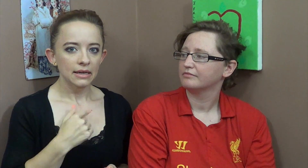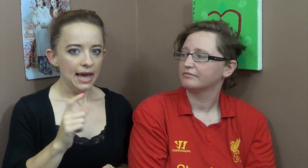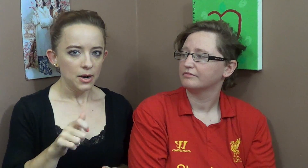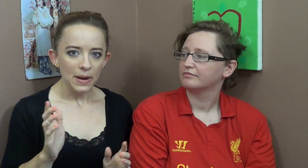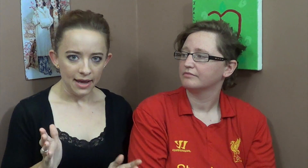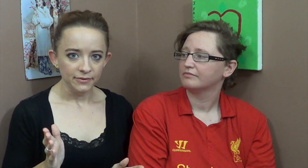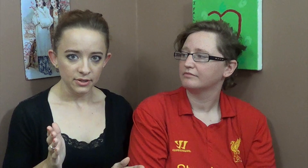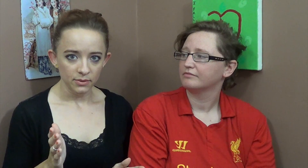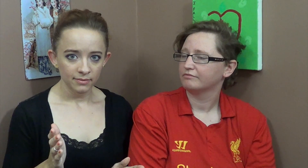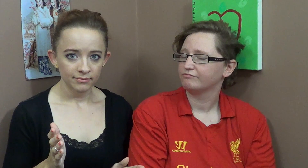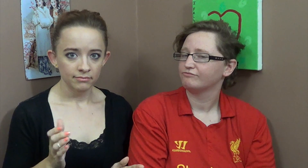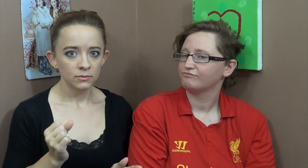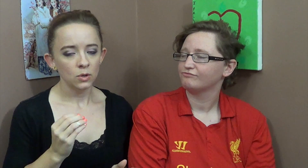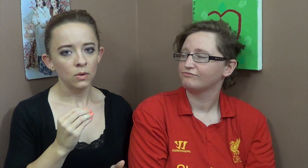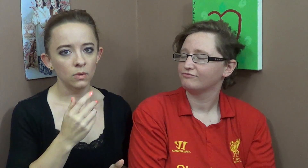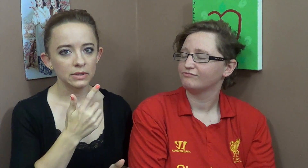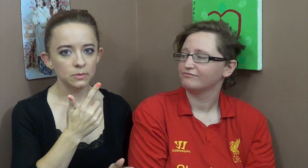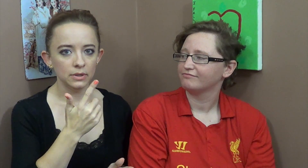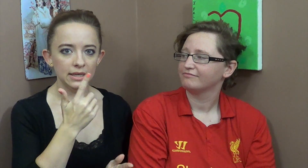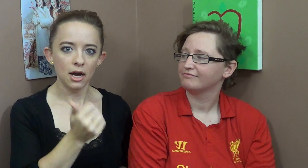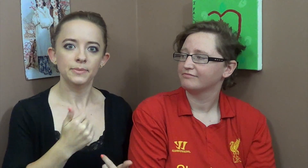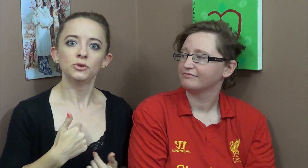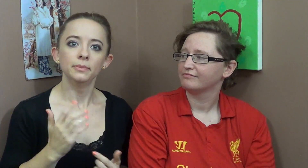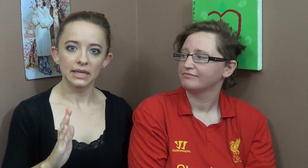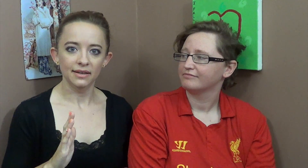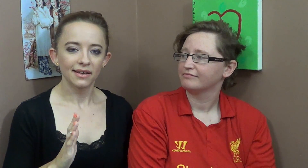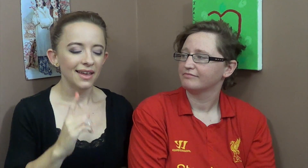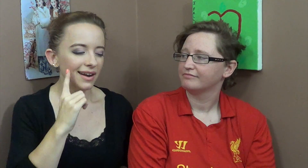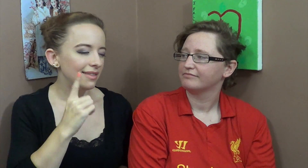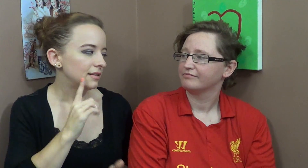I don't have to. So it's really up to me. I think